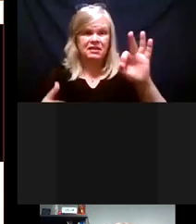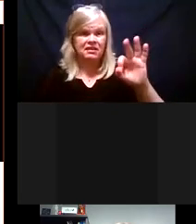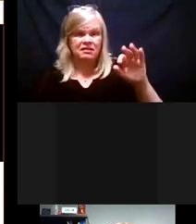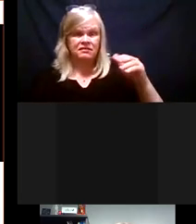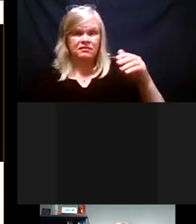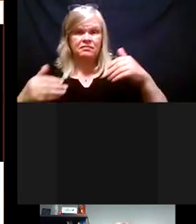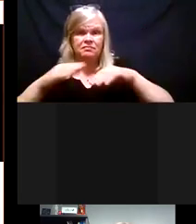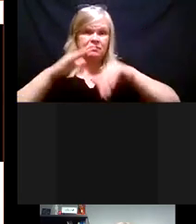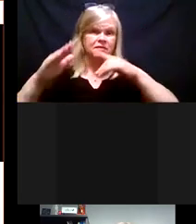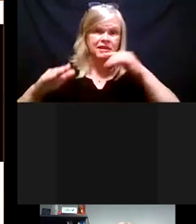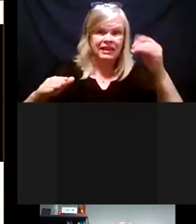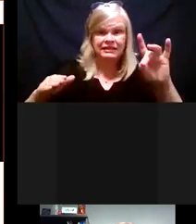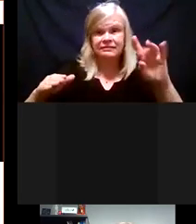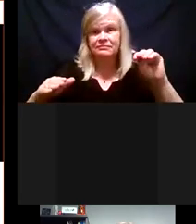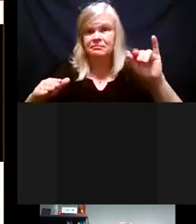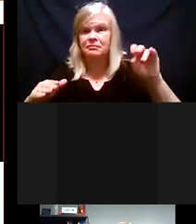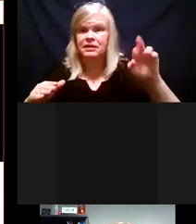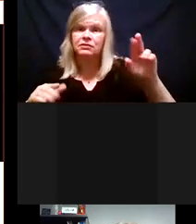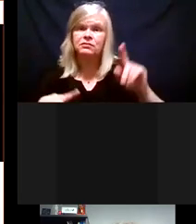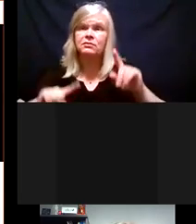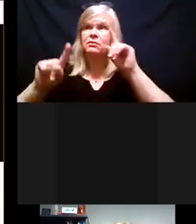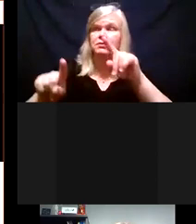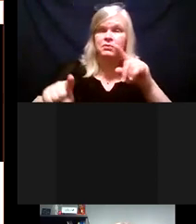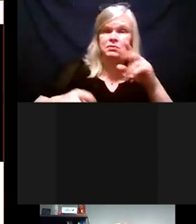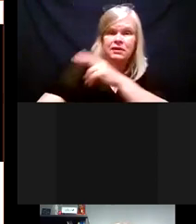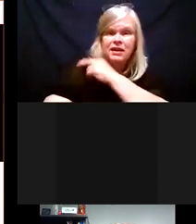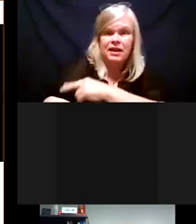GET TREATMENT. THAT'S NOT JUST COVERED AND ASK